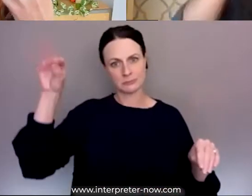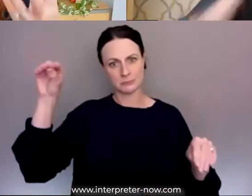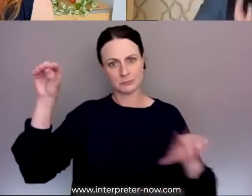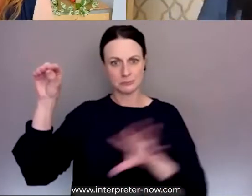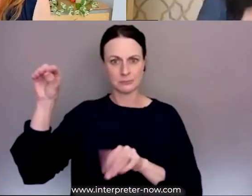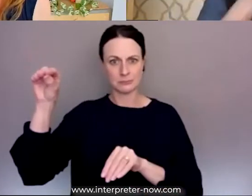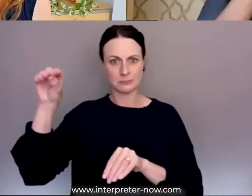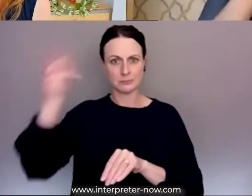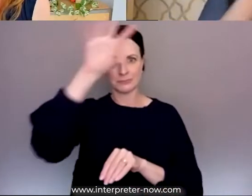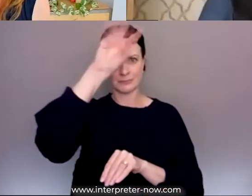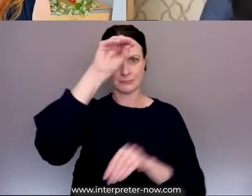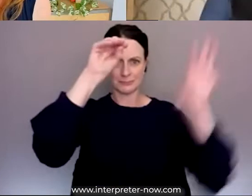And then eventually they came down.